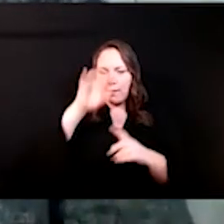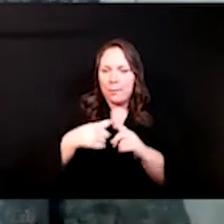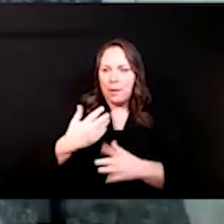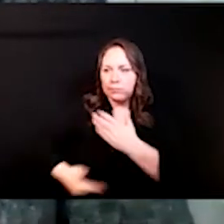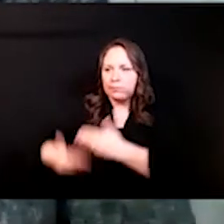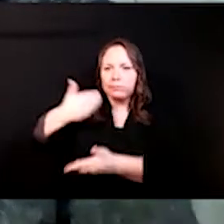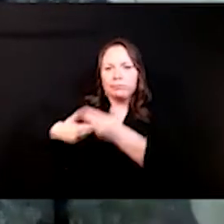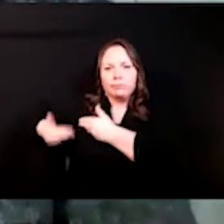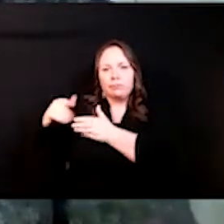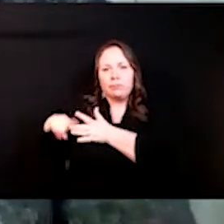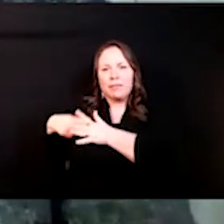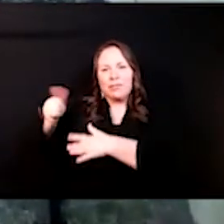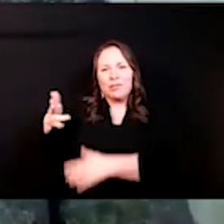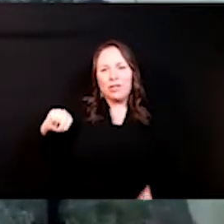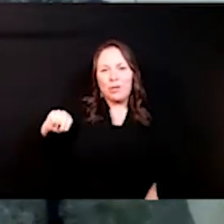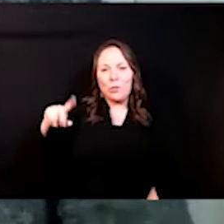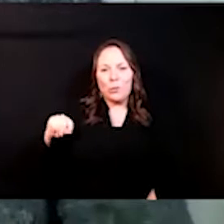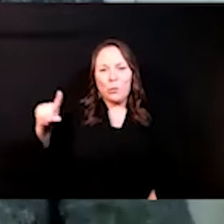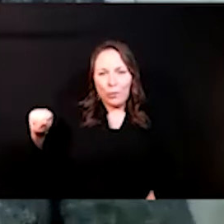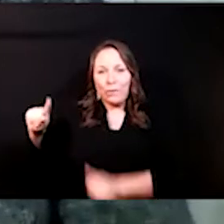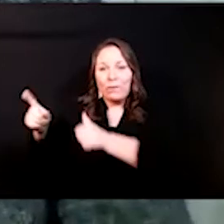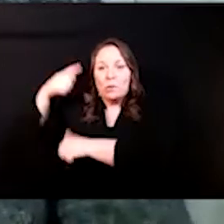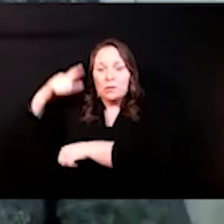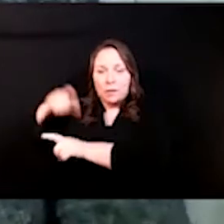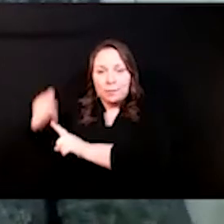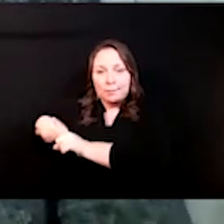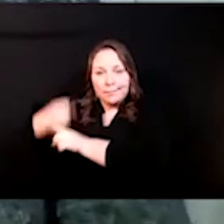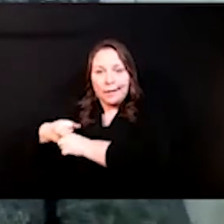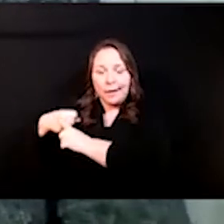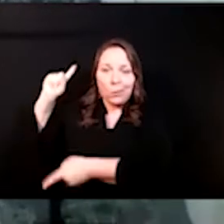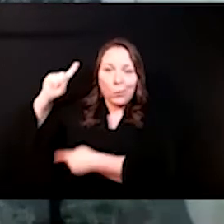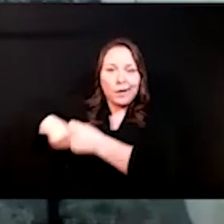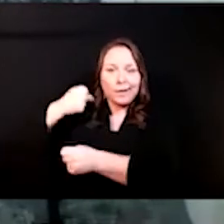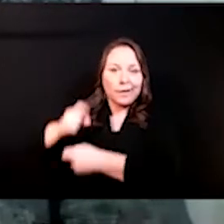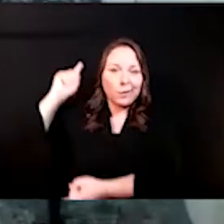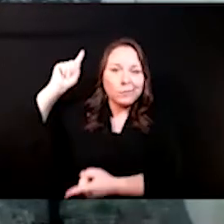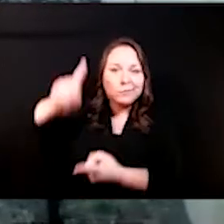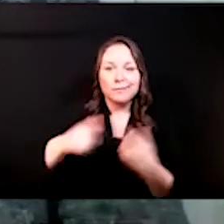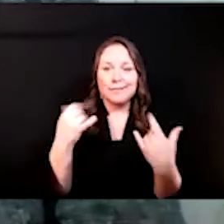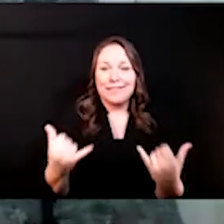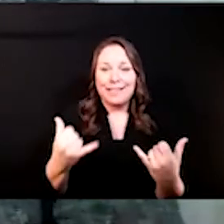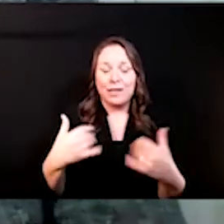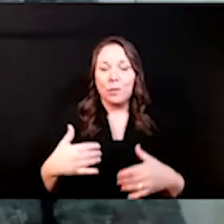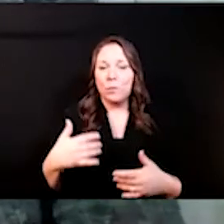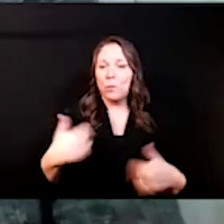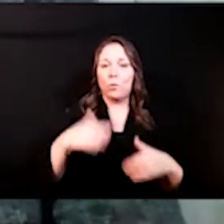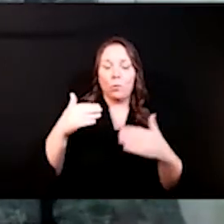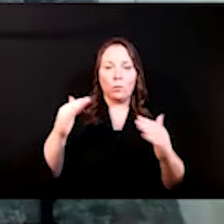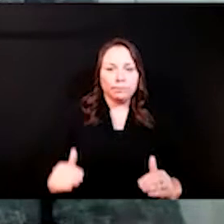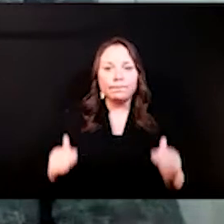TERMS OF WHEN I THINK ABOUT WHERE WE WERE IN JANUARY OF 2020 AND WHERE WE ARE NOW, YOU KNOW, A LITTLE OVER A YEAR LATER. JUST THE ADVANCEMENTS THAT HAVE BEEN MADE